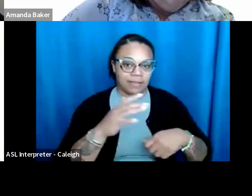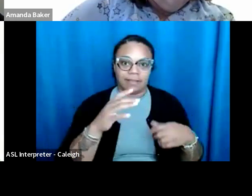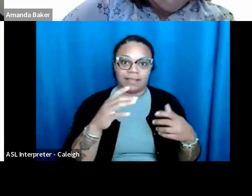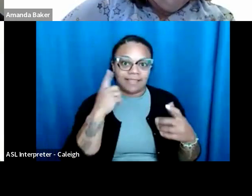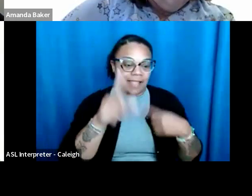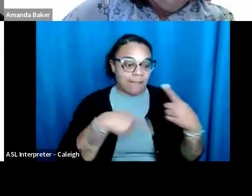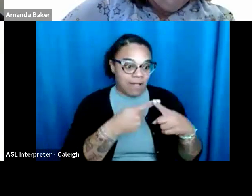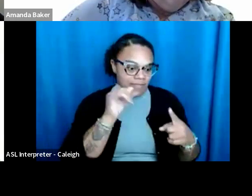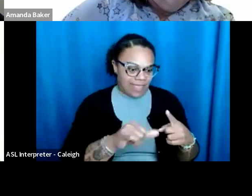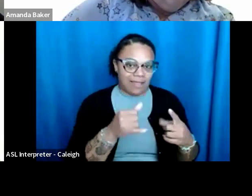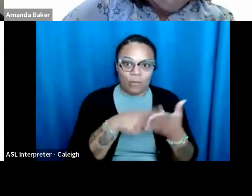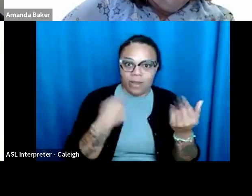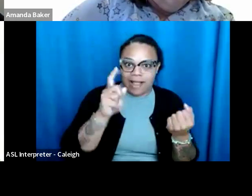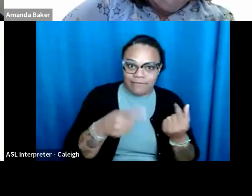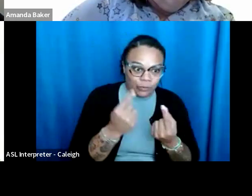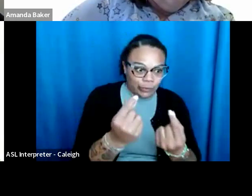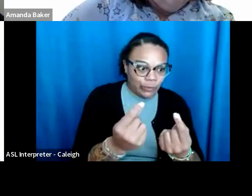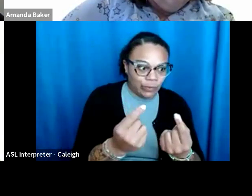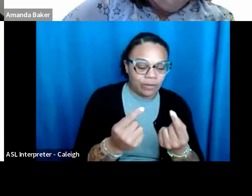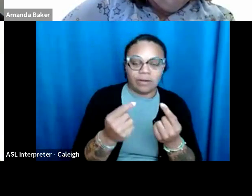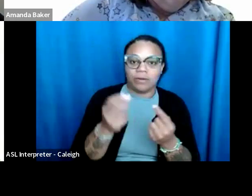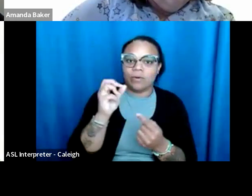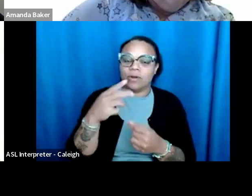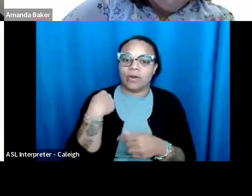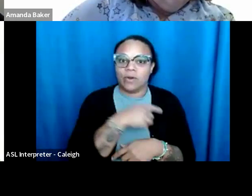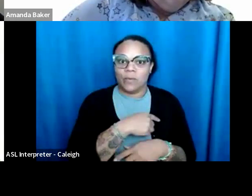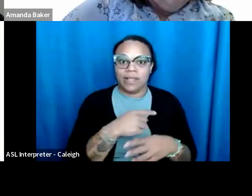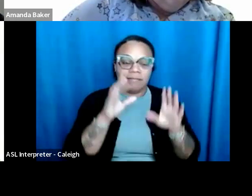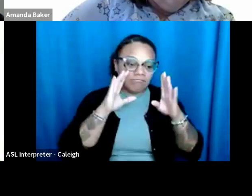that we don't see the big picture. So for me, I always like to say,